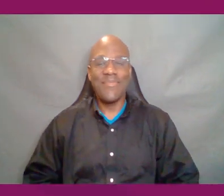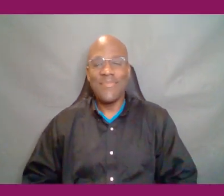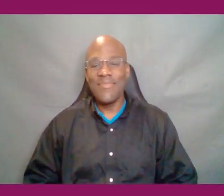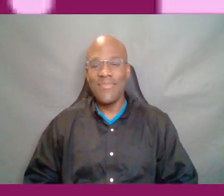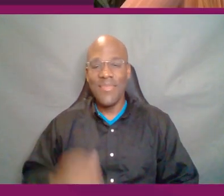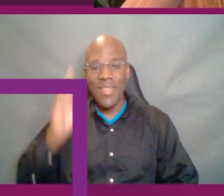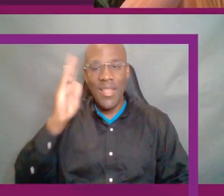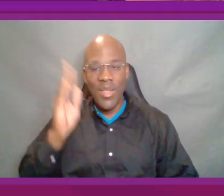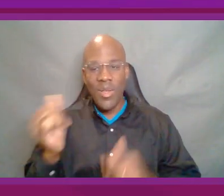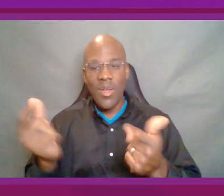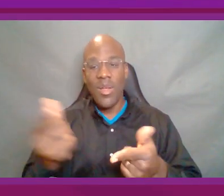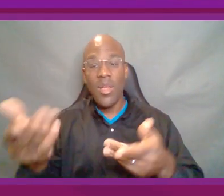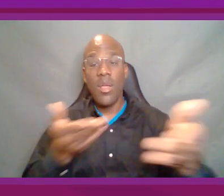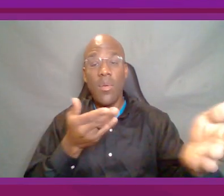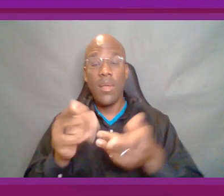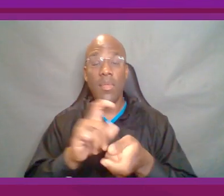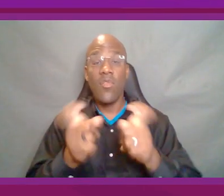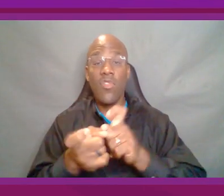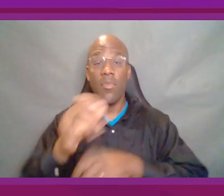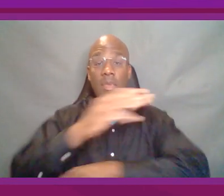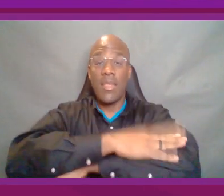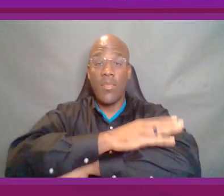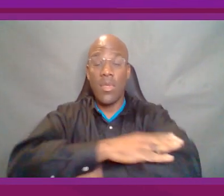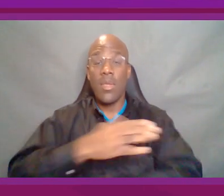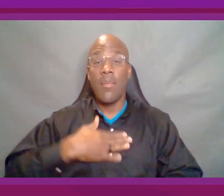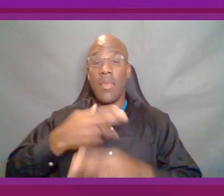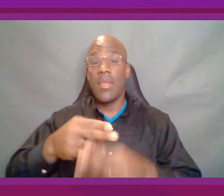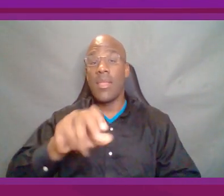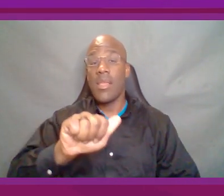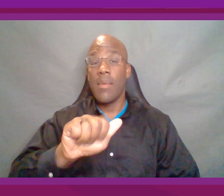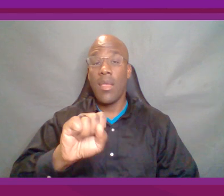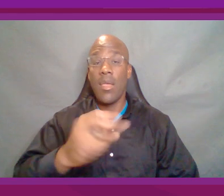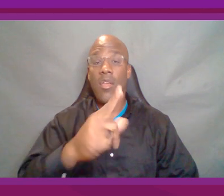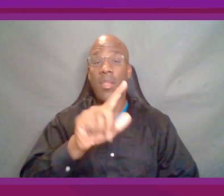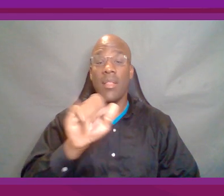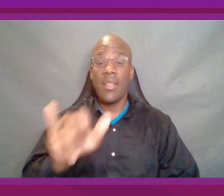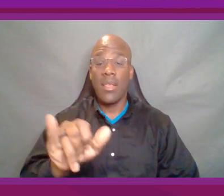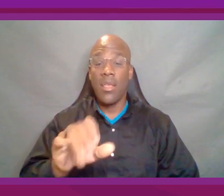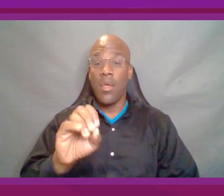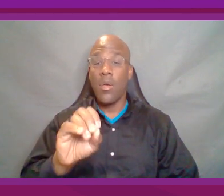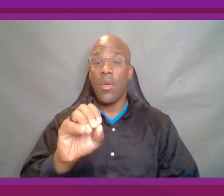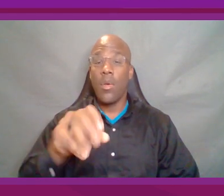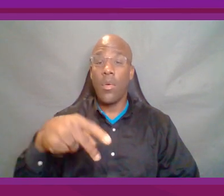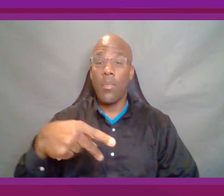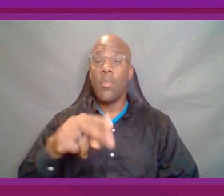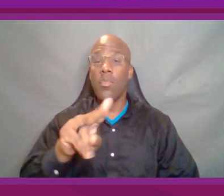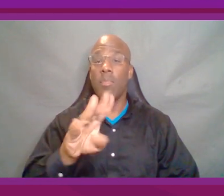[ASHLEY]: Hello everyone and welcome to the Adjustable Table! My name is Ashley Inkumsah and I'll be helping to moderate today's